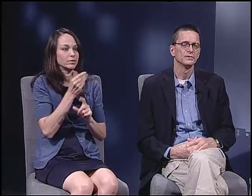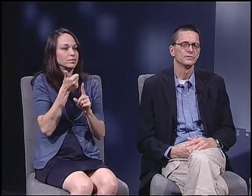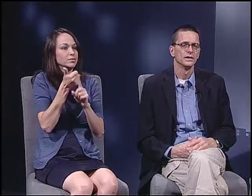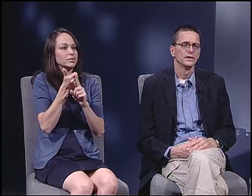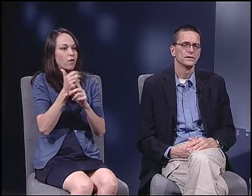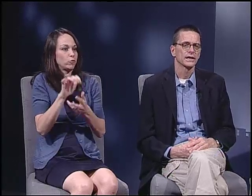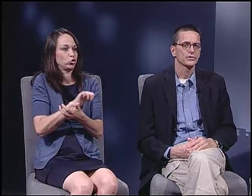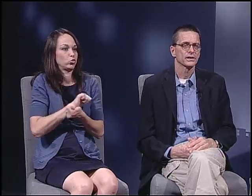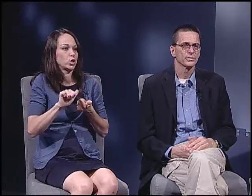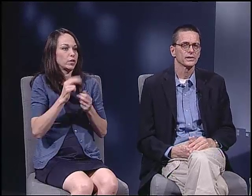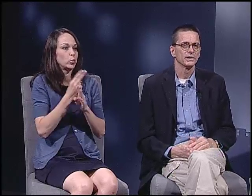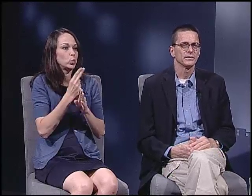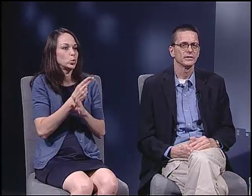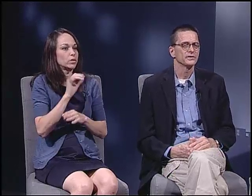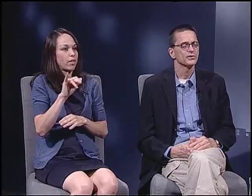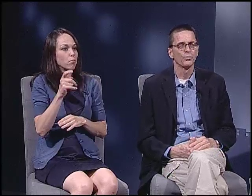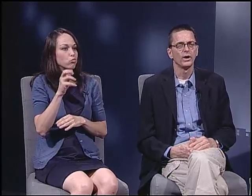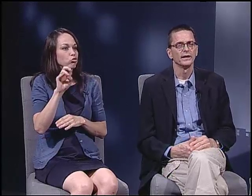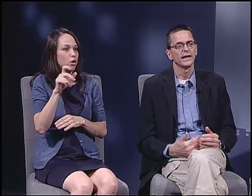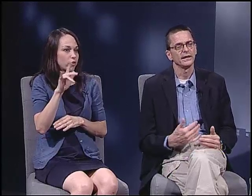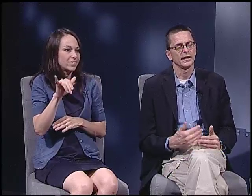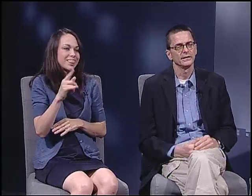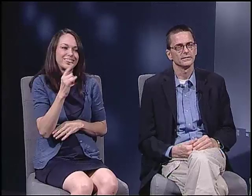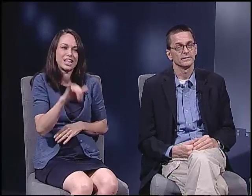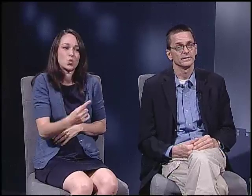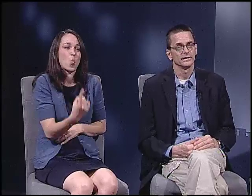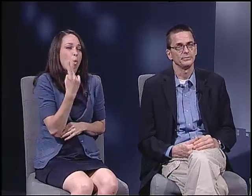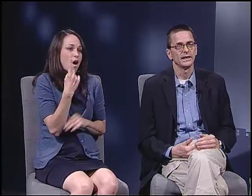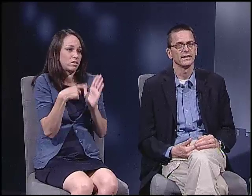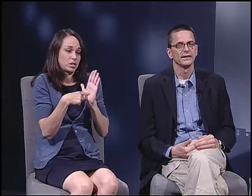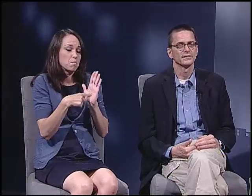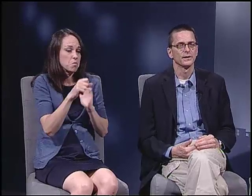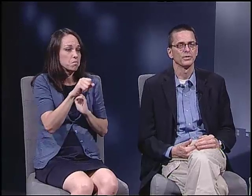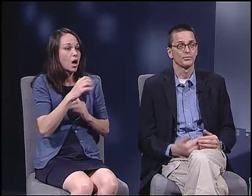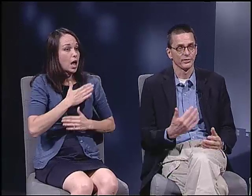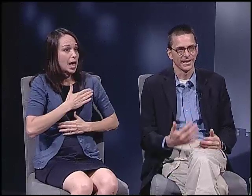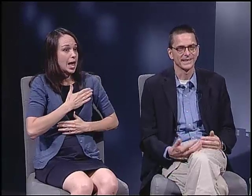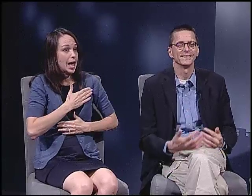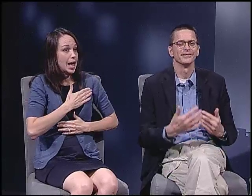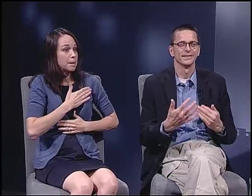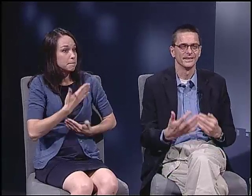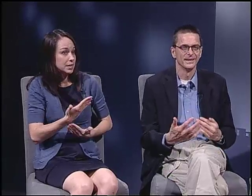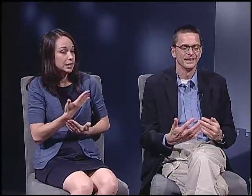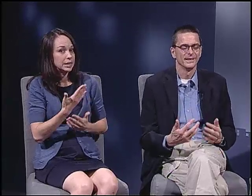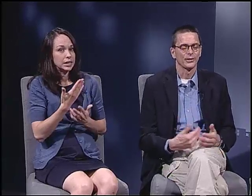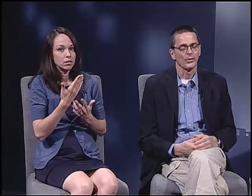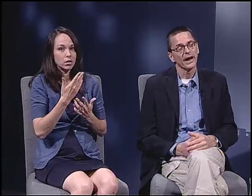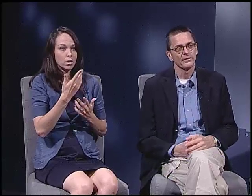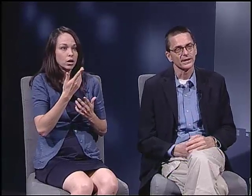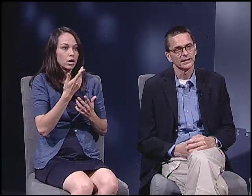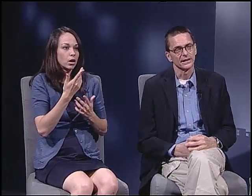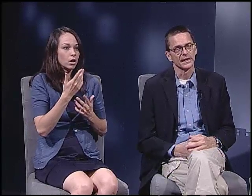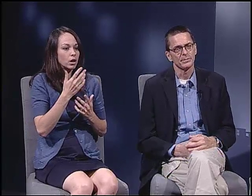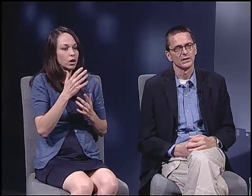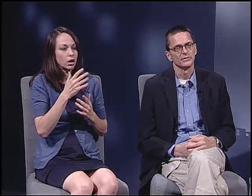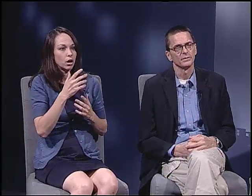of sexually explicit material is just one and admittedly somewhat provocative and graphic example of it.